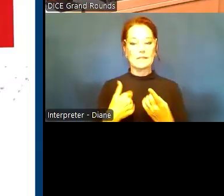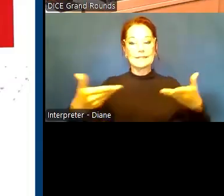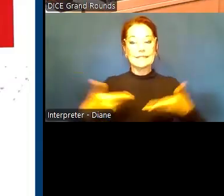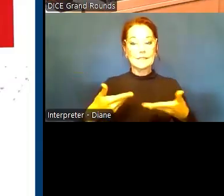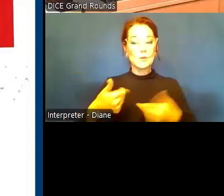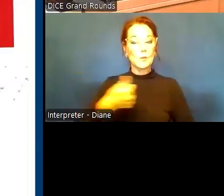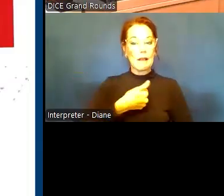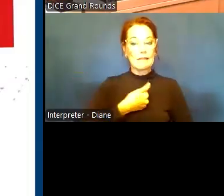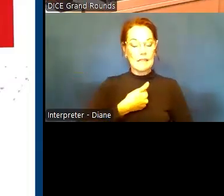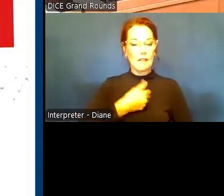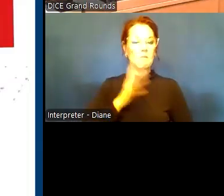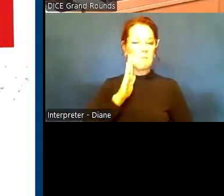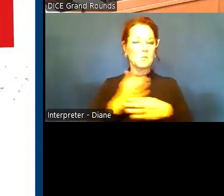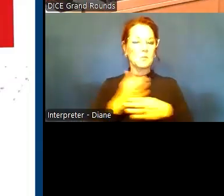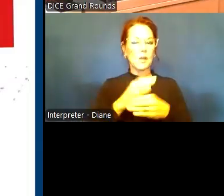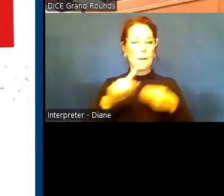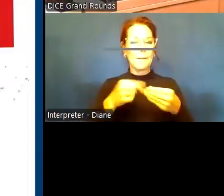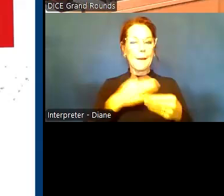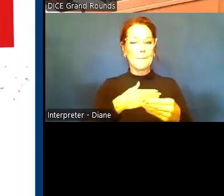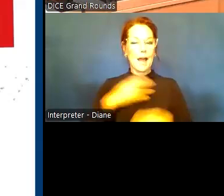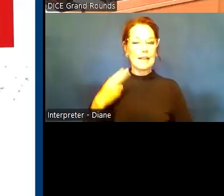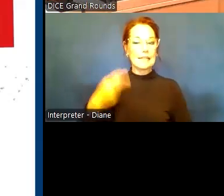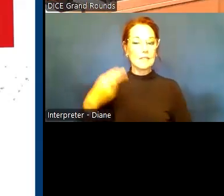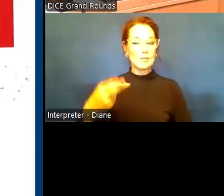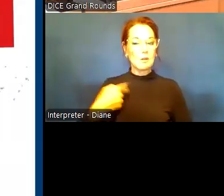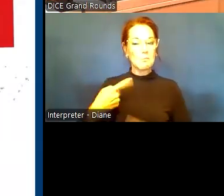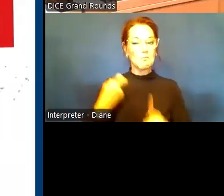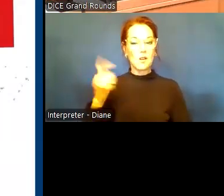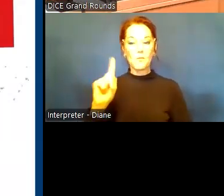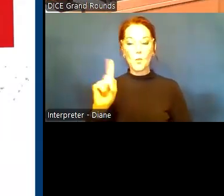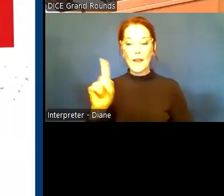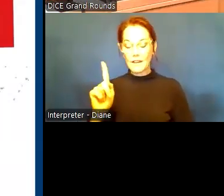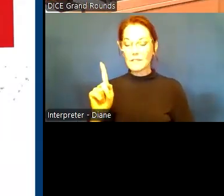bit about my um history and where I came from just I think it will provide a lot of context